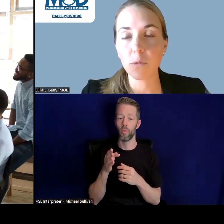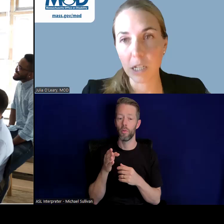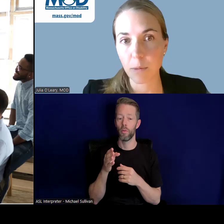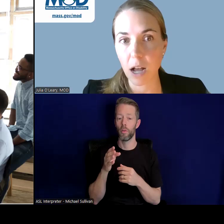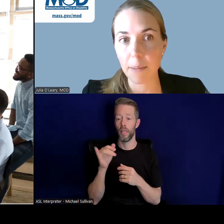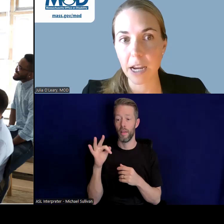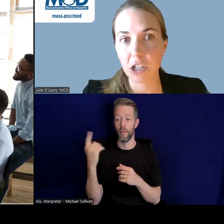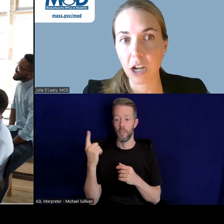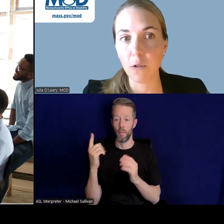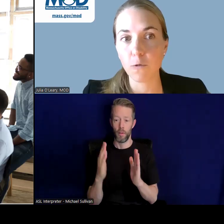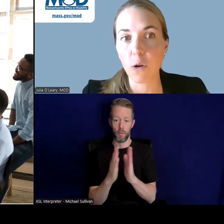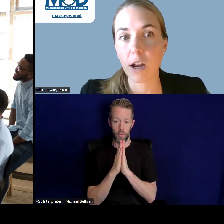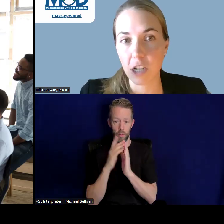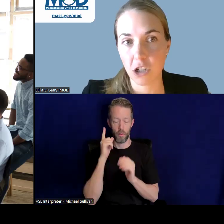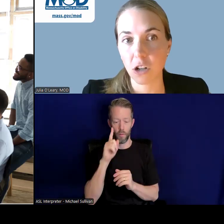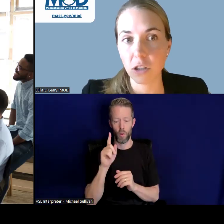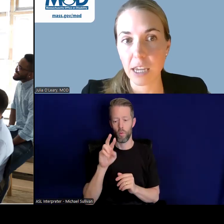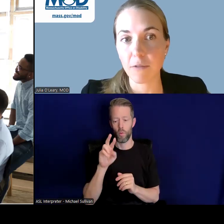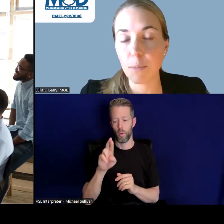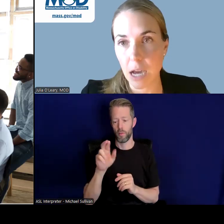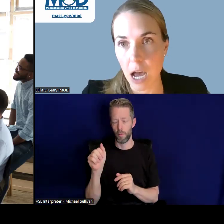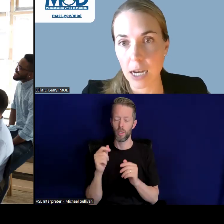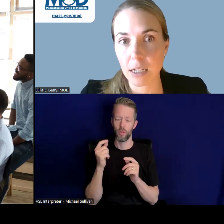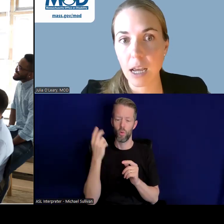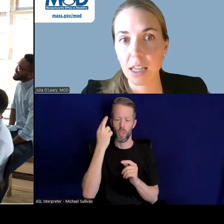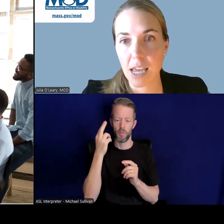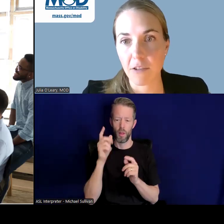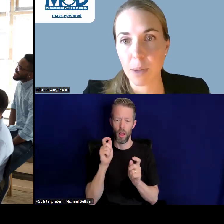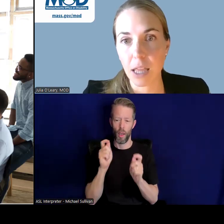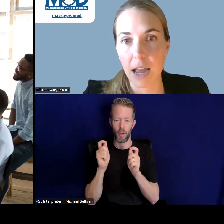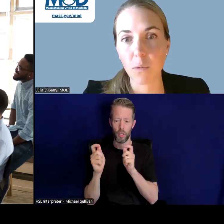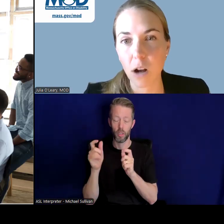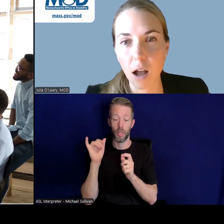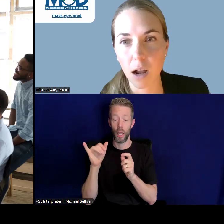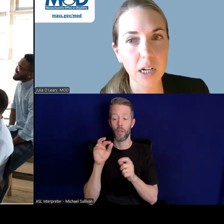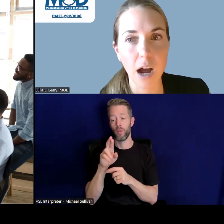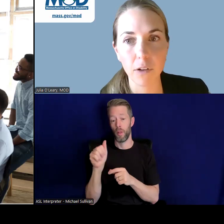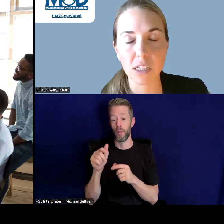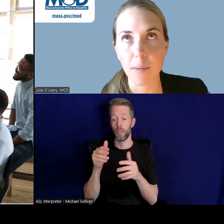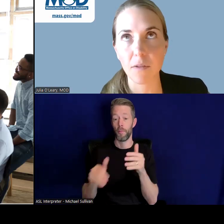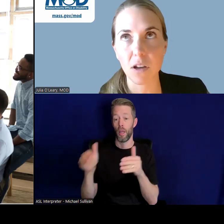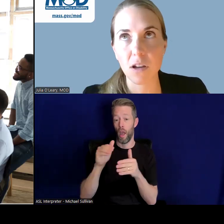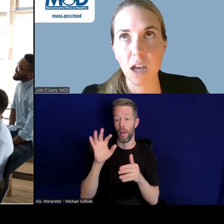request for a reasonable accommodation for additional leave beyond the FMLA.